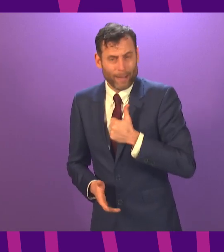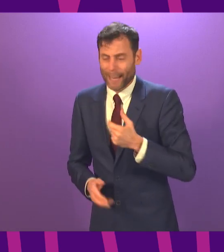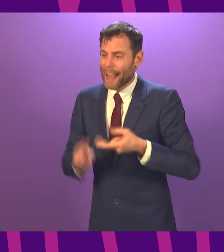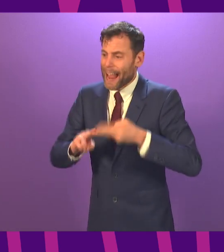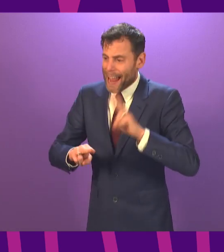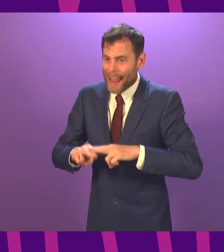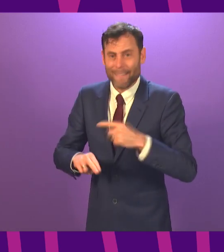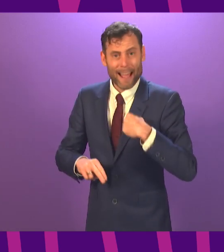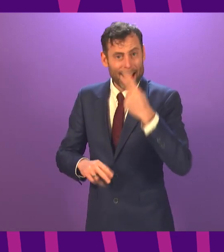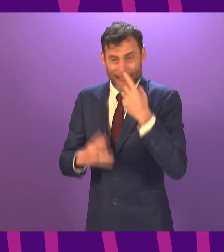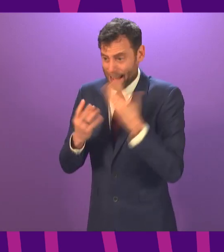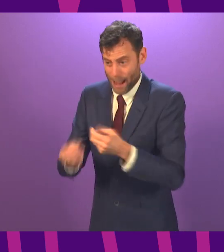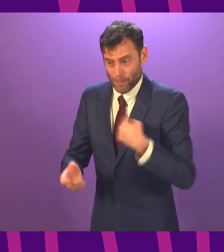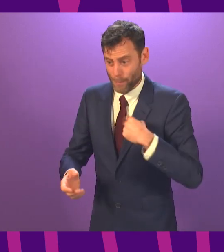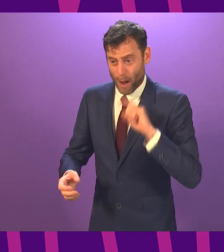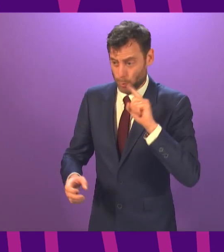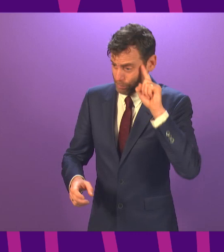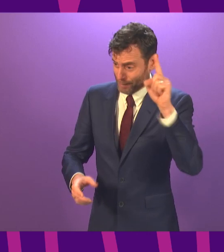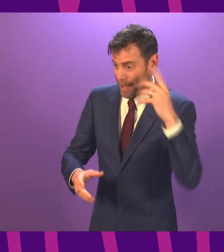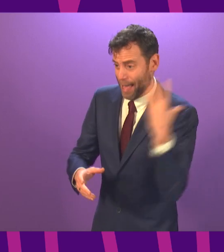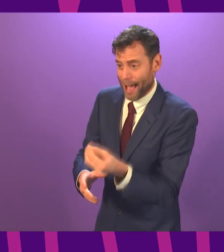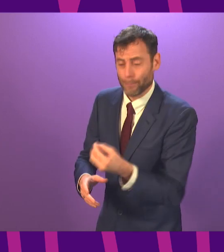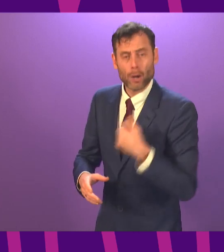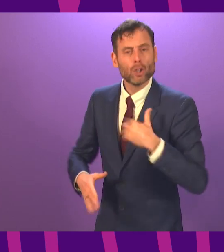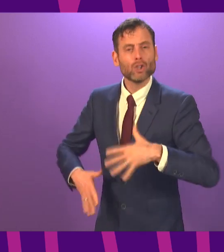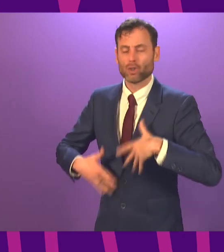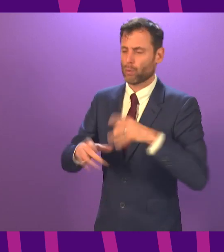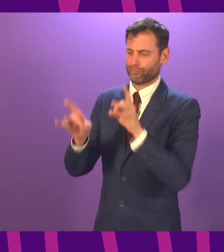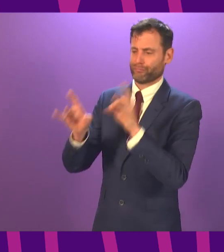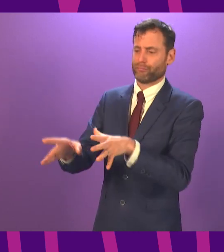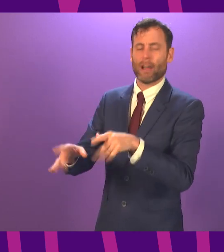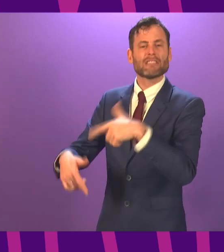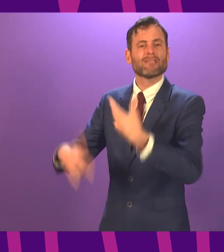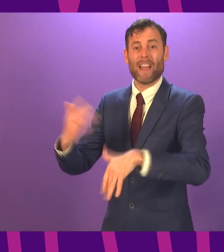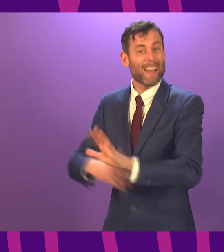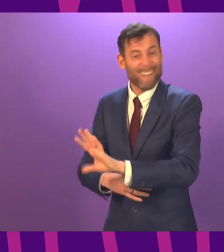a heartbeat. Nobody wants to be in this position. That is true in Scotland, in the rest of the